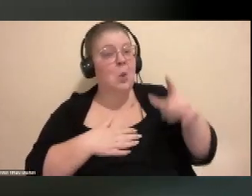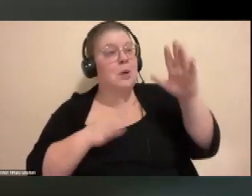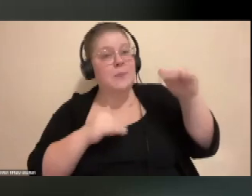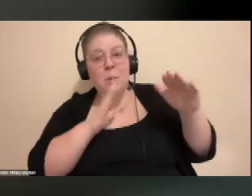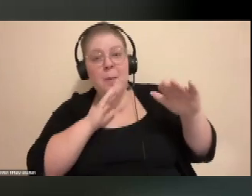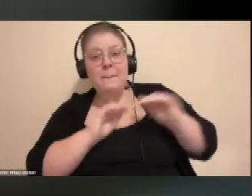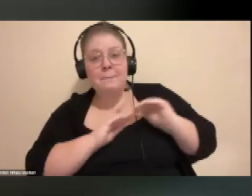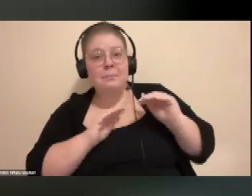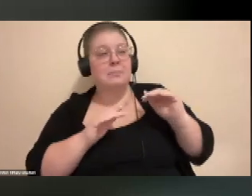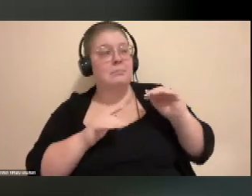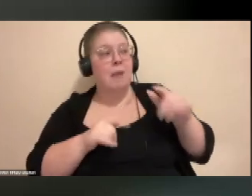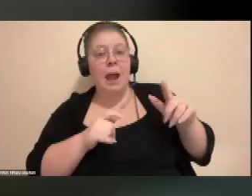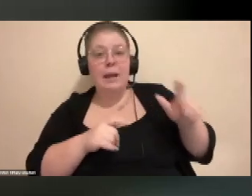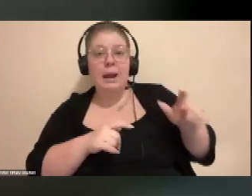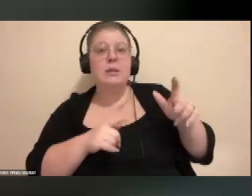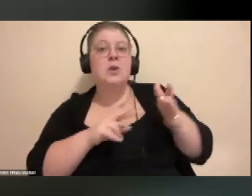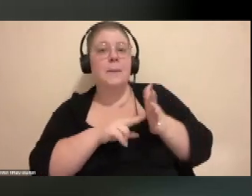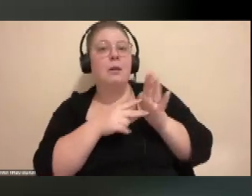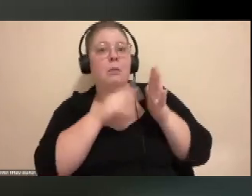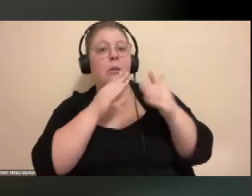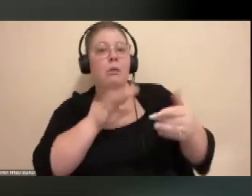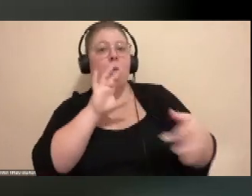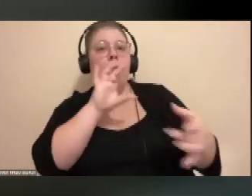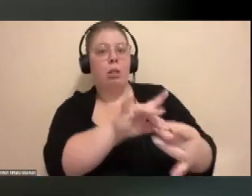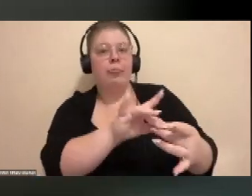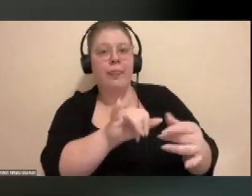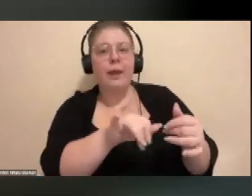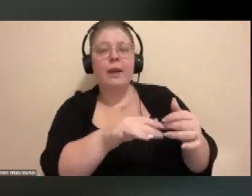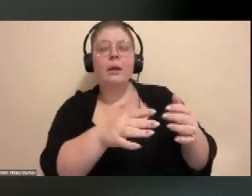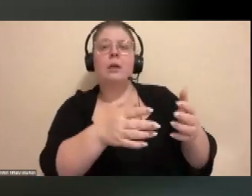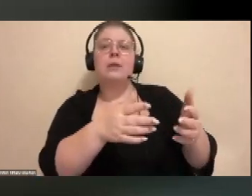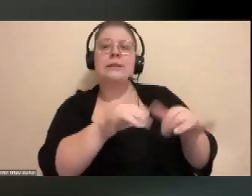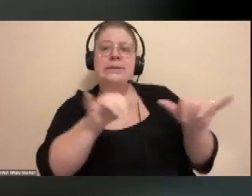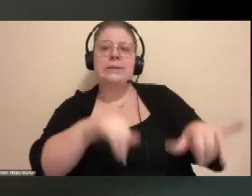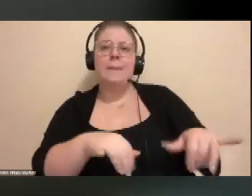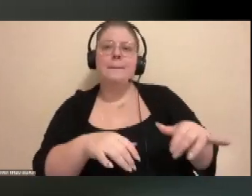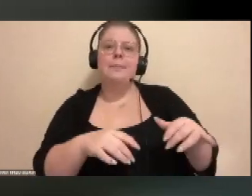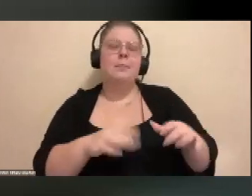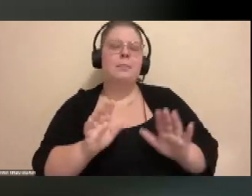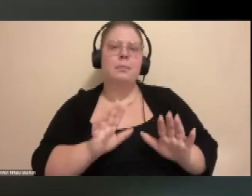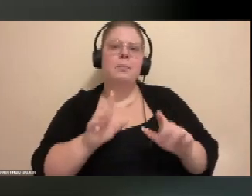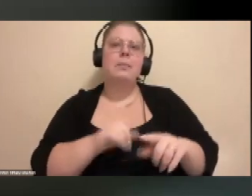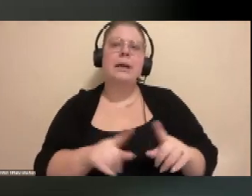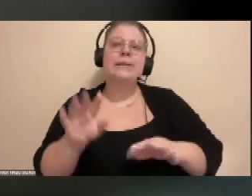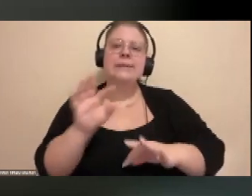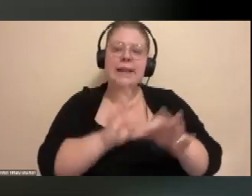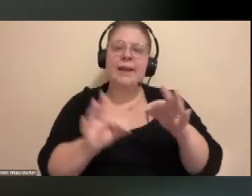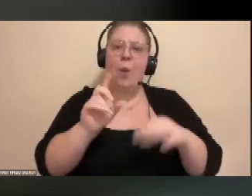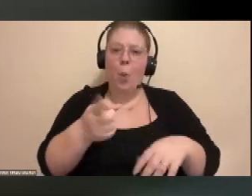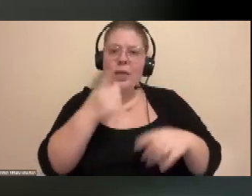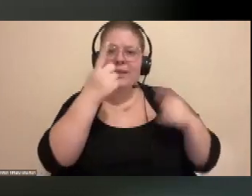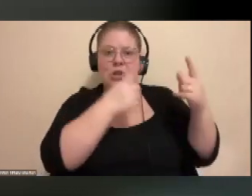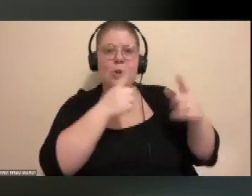I think we need to really step back and think about the frameworks